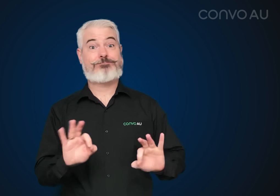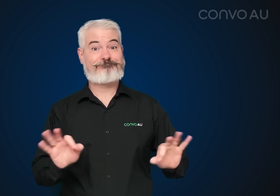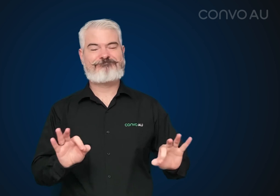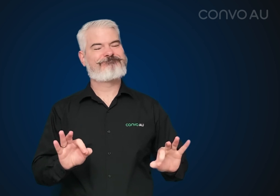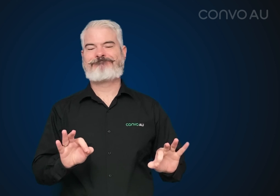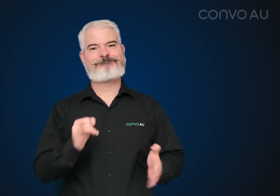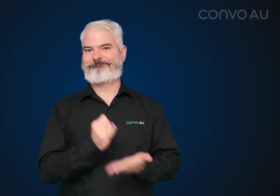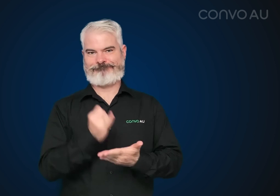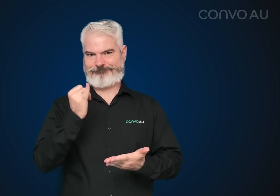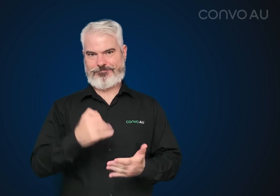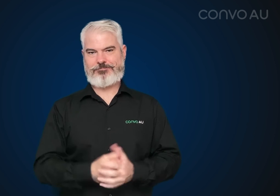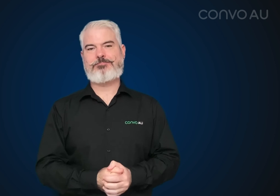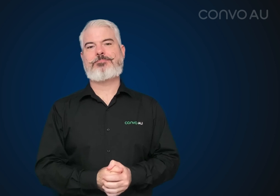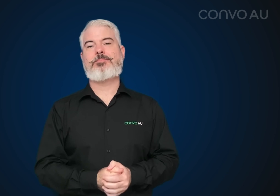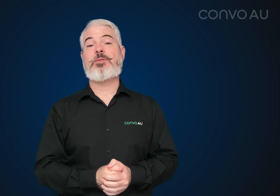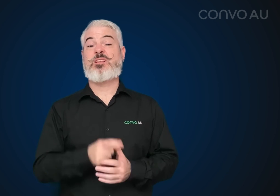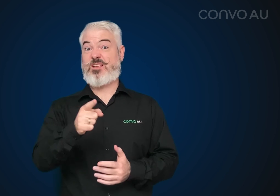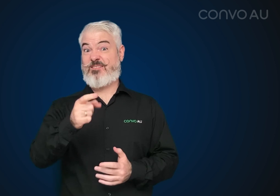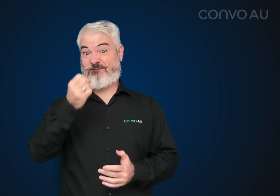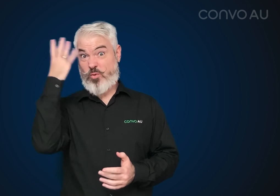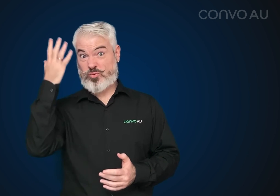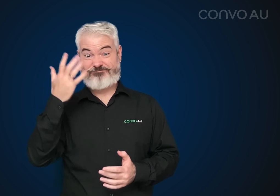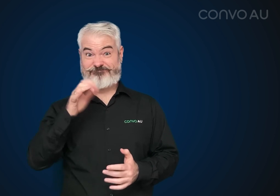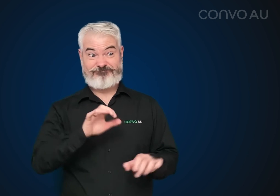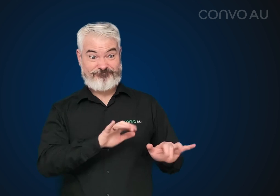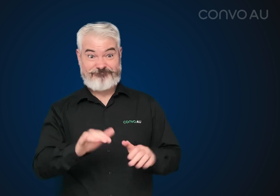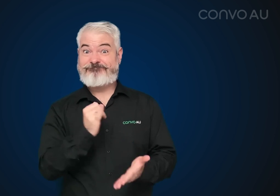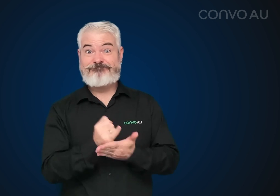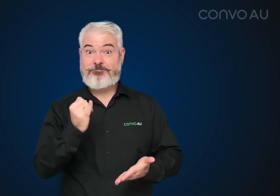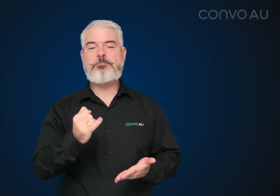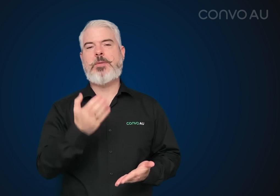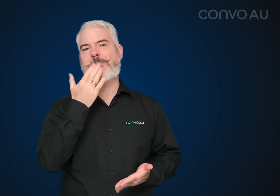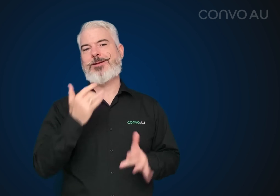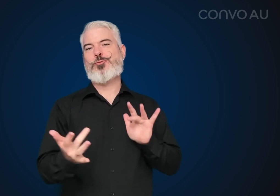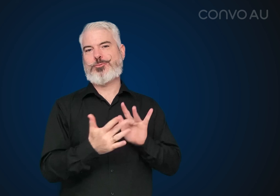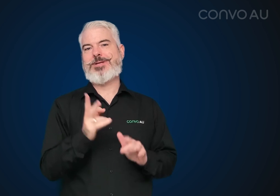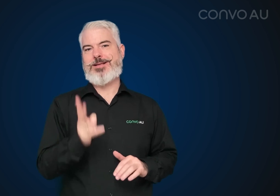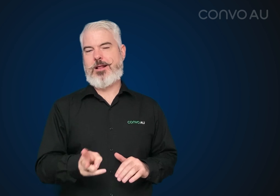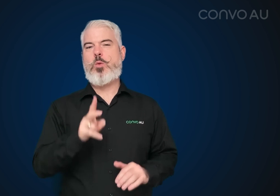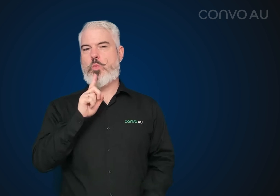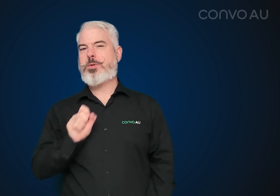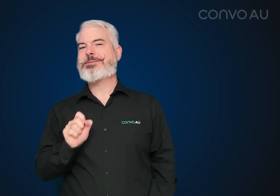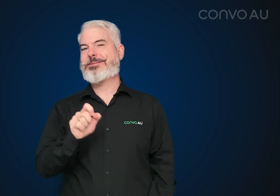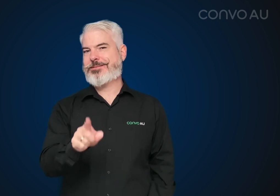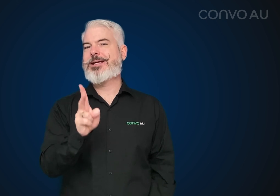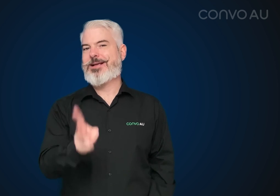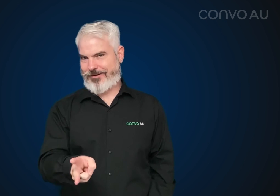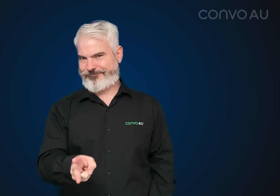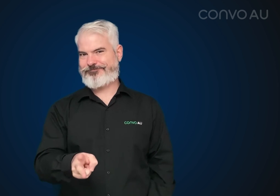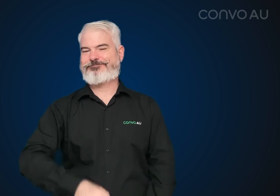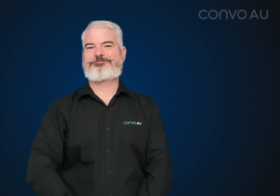if you are too late, please contact us again and we will send you a new email.